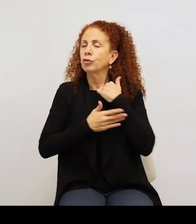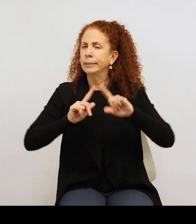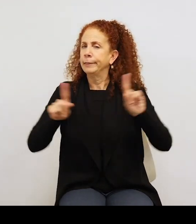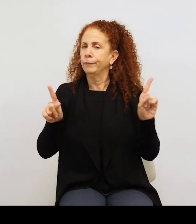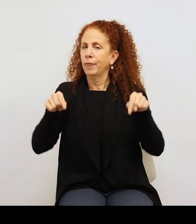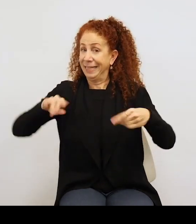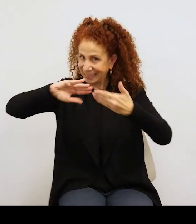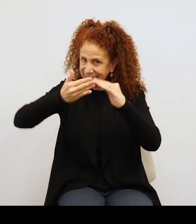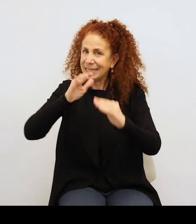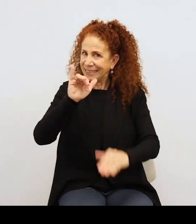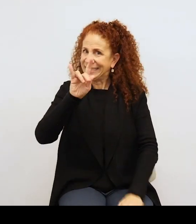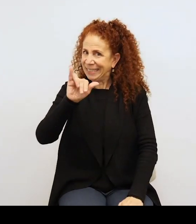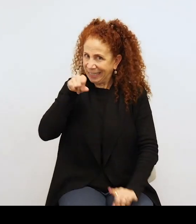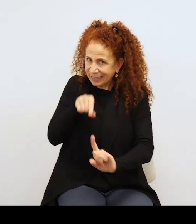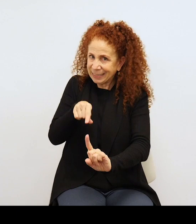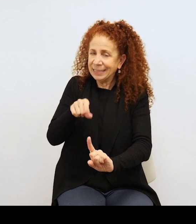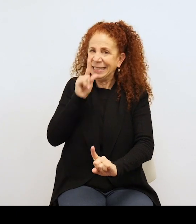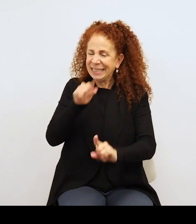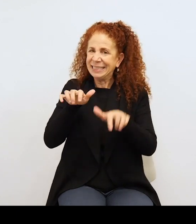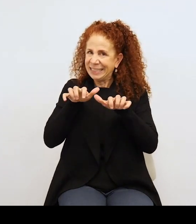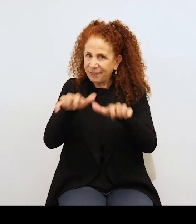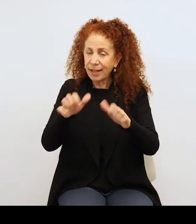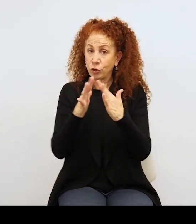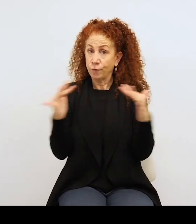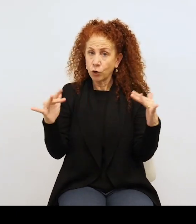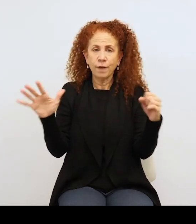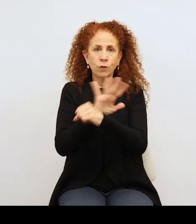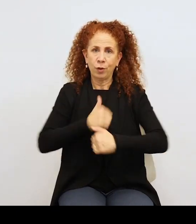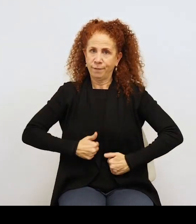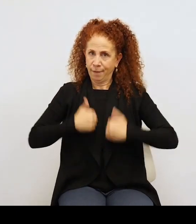This is the city-- dense, diverse, and full of life.